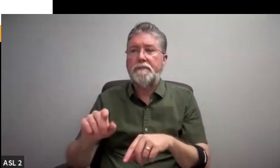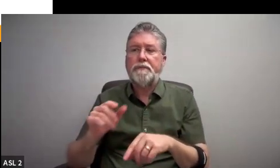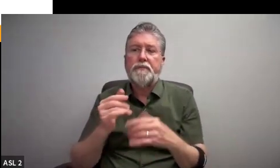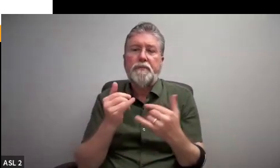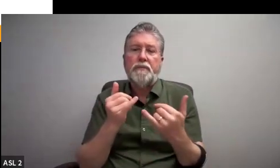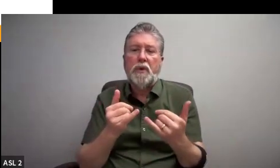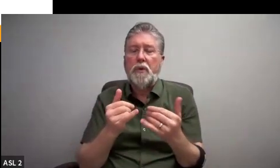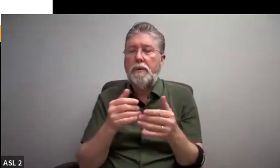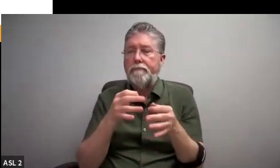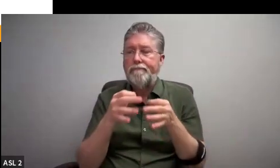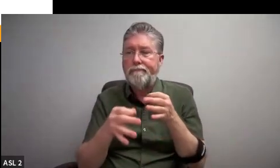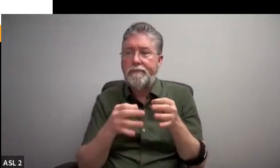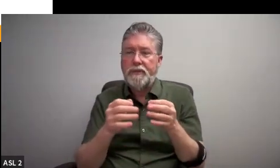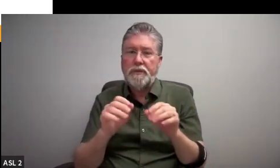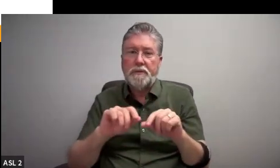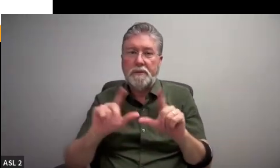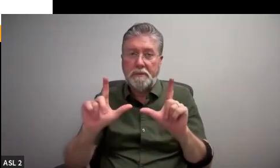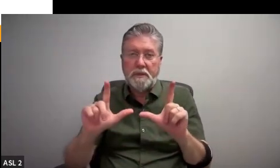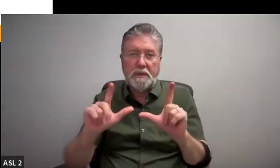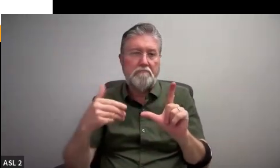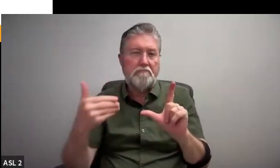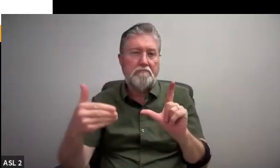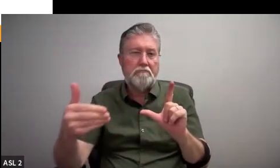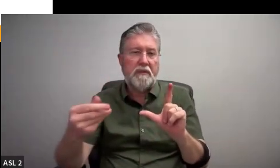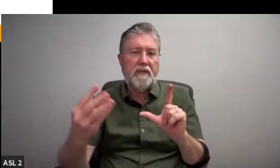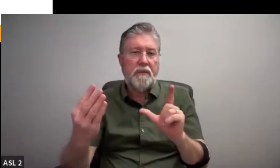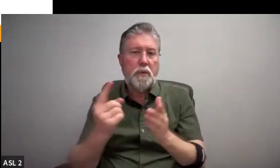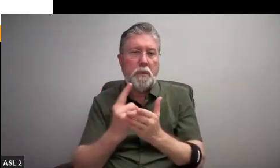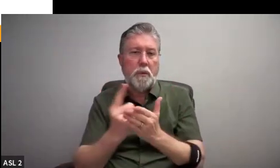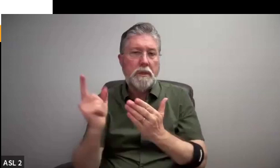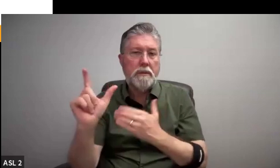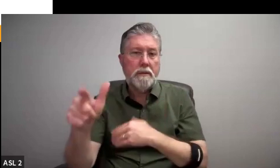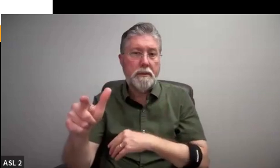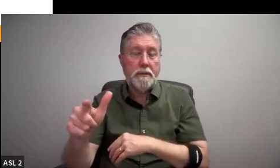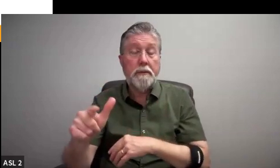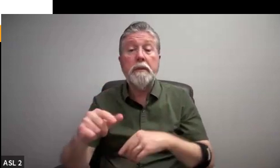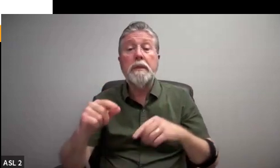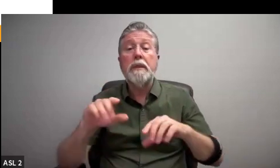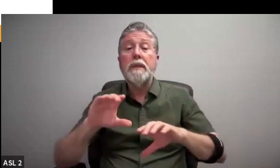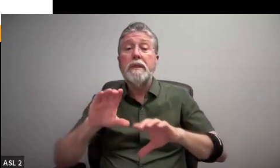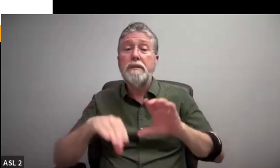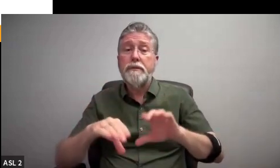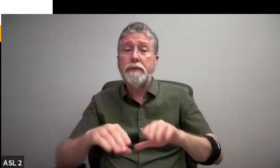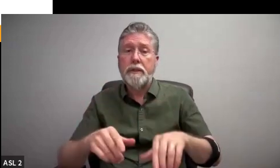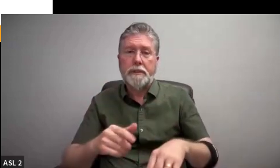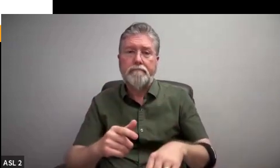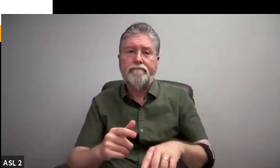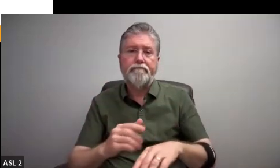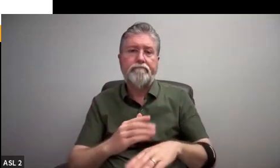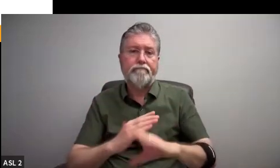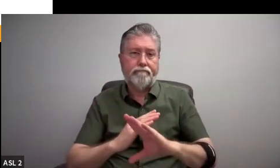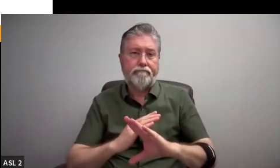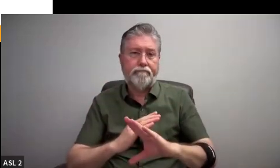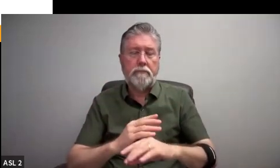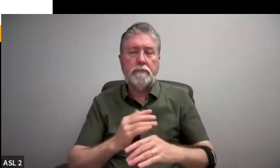web page in the coming weeks. The chat feature is disabled for this webinar. However, you can use